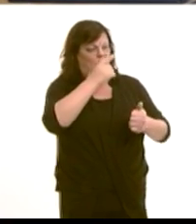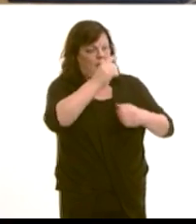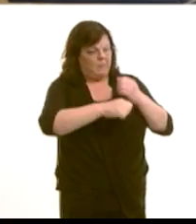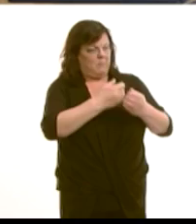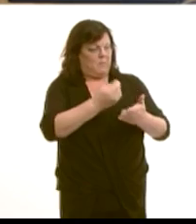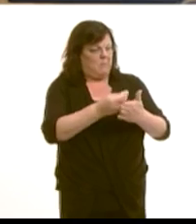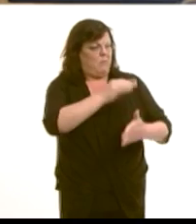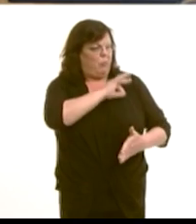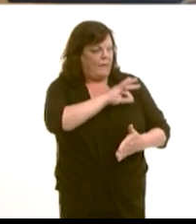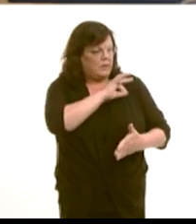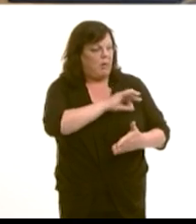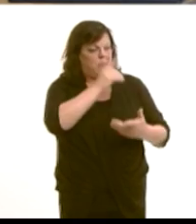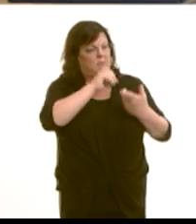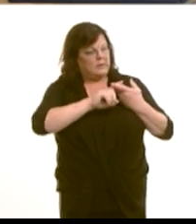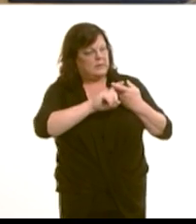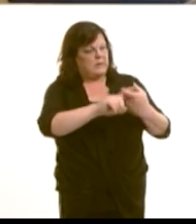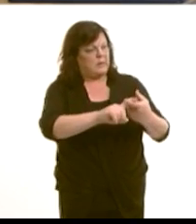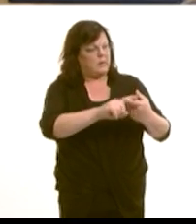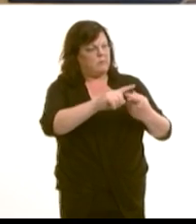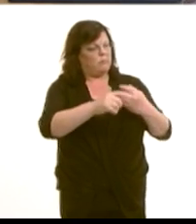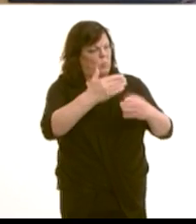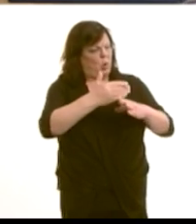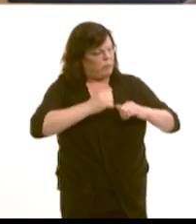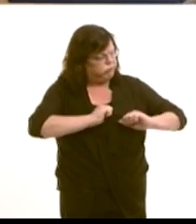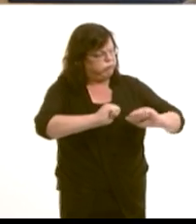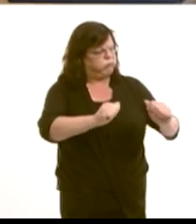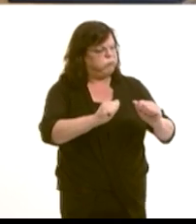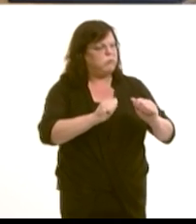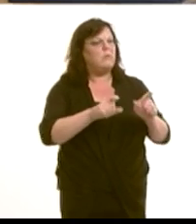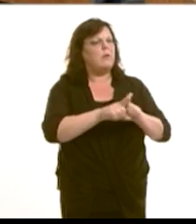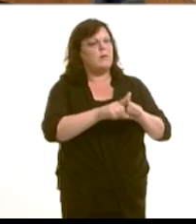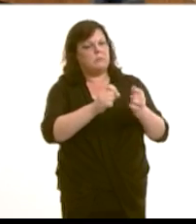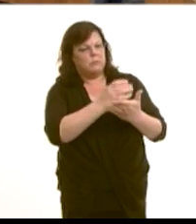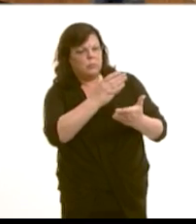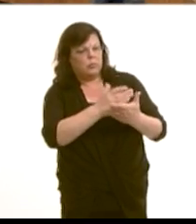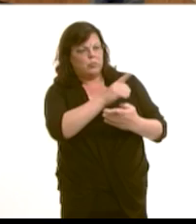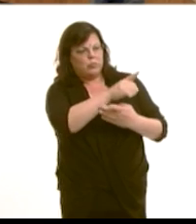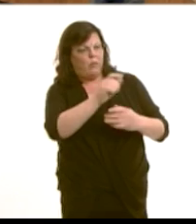and, of course, to ensure that farmers make a profit ultimately.